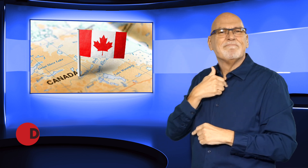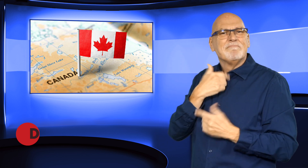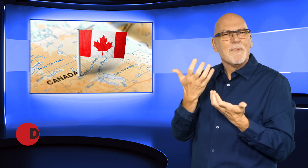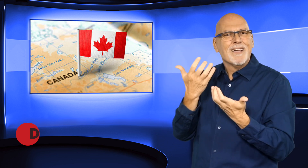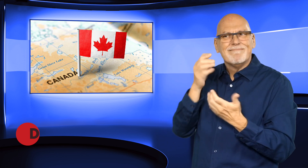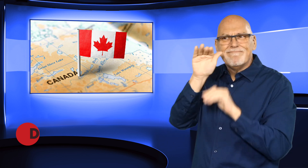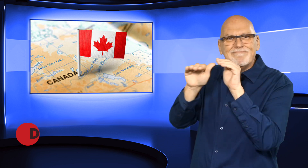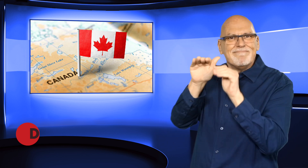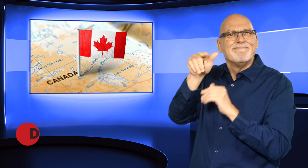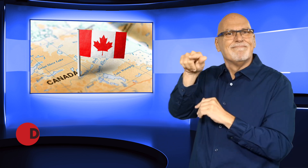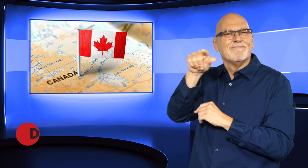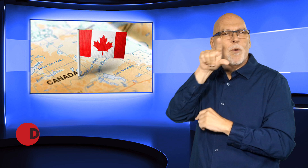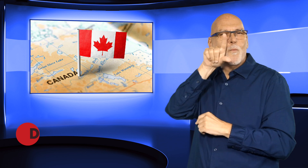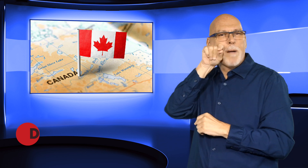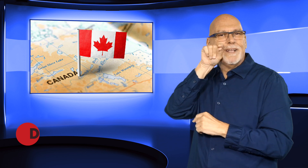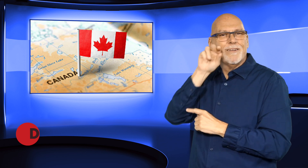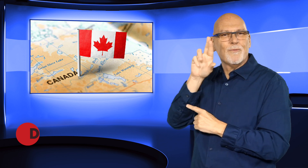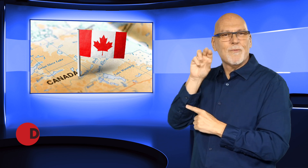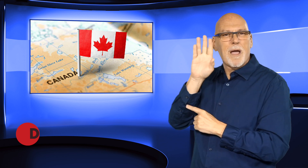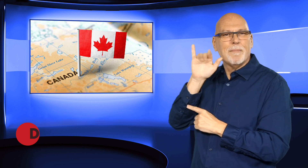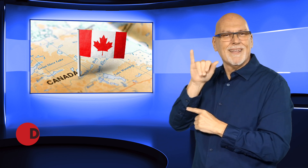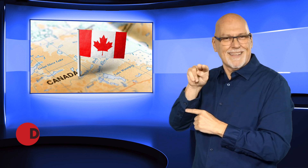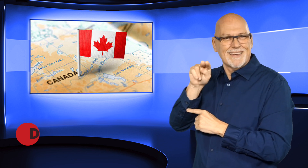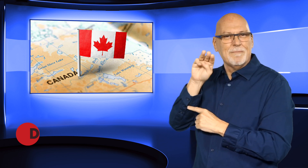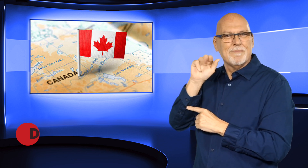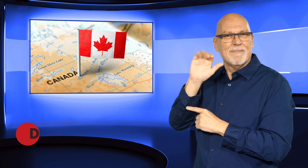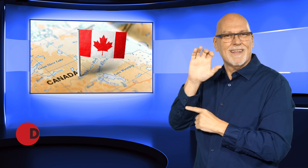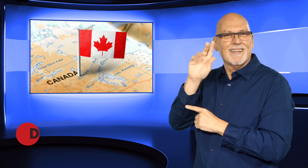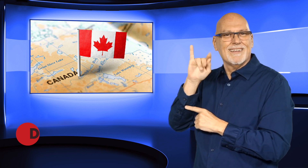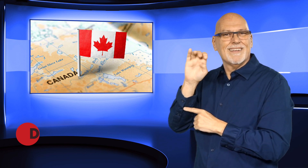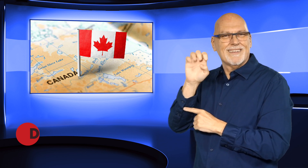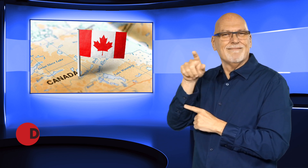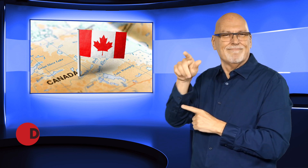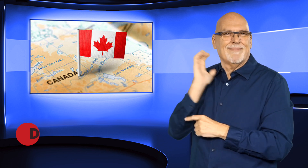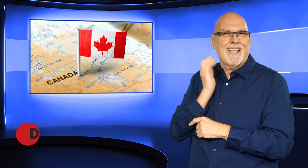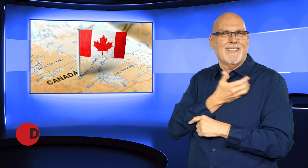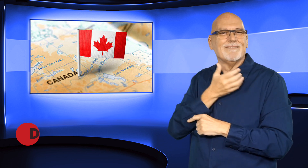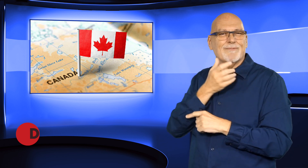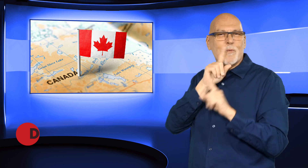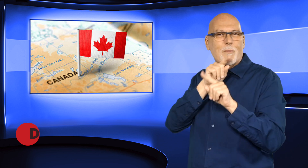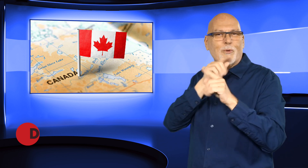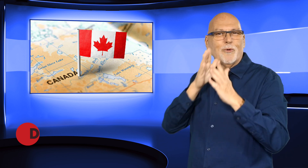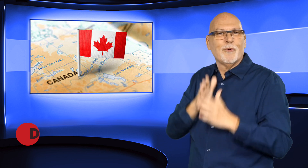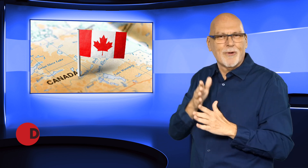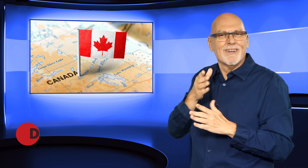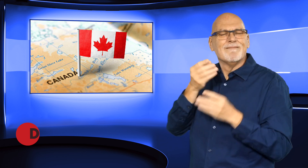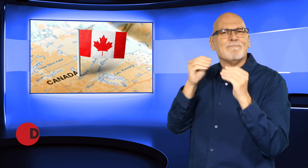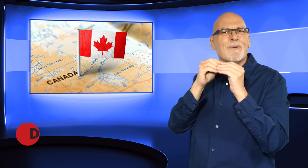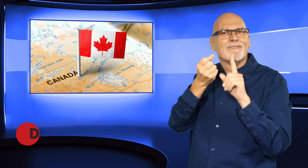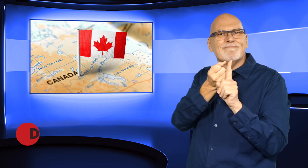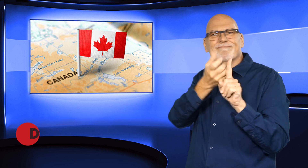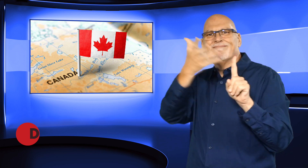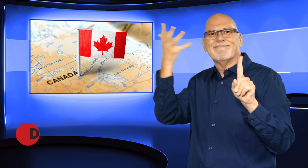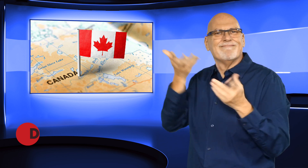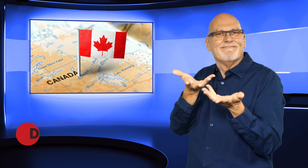our DeafDots street reporter to tell us more about it.